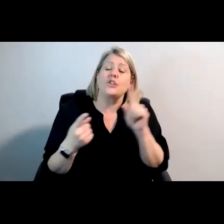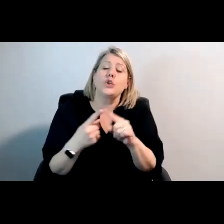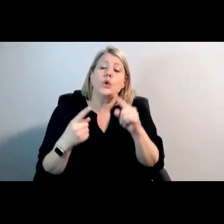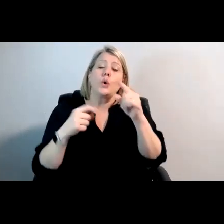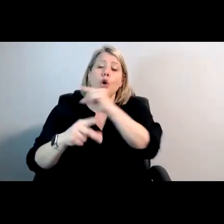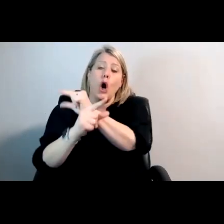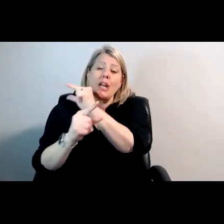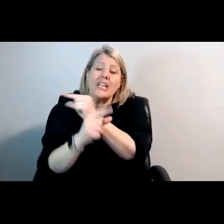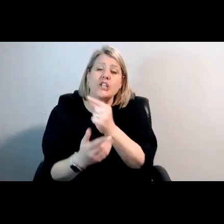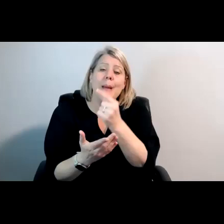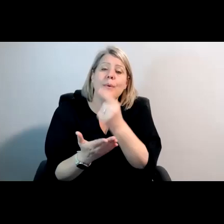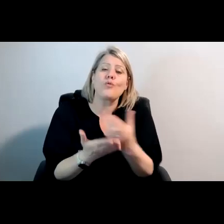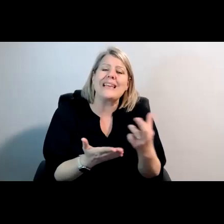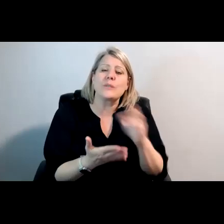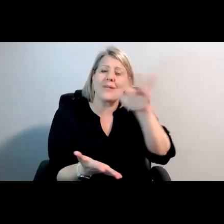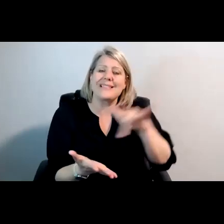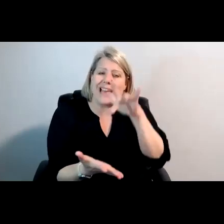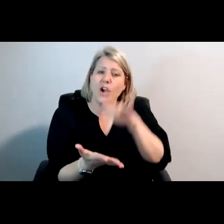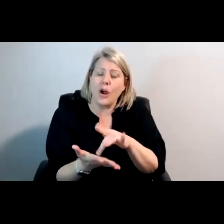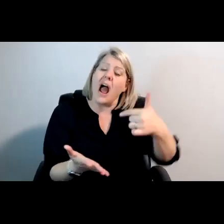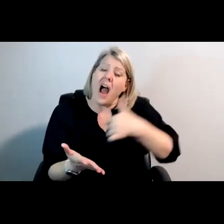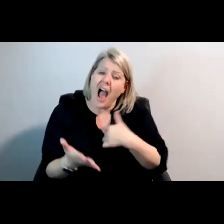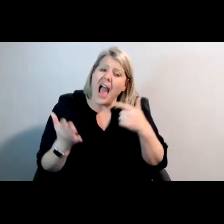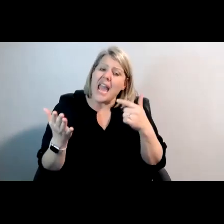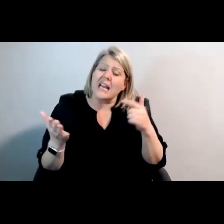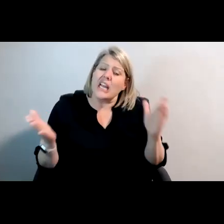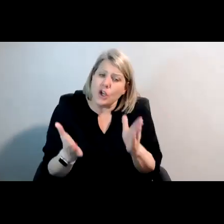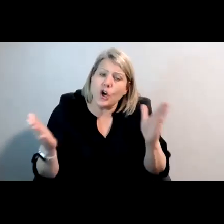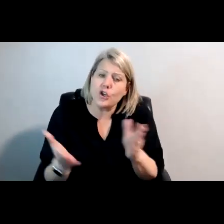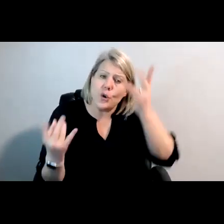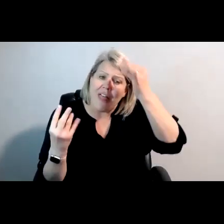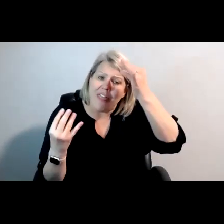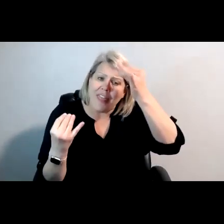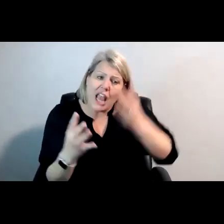So I really encourage people to be thinking through and using these resources